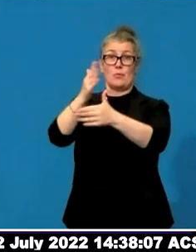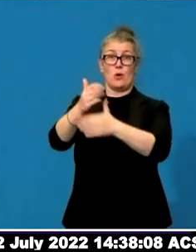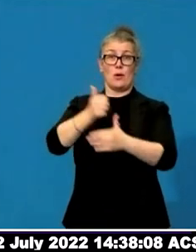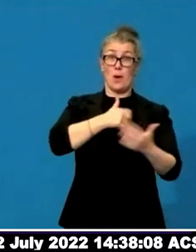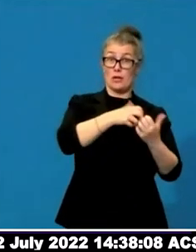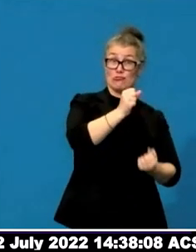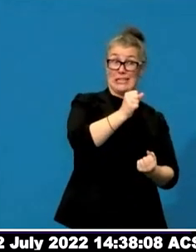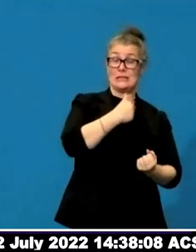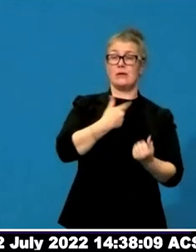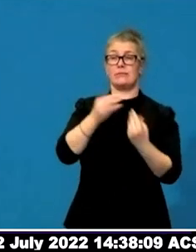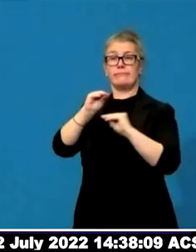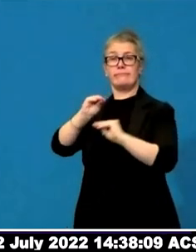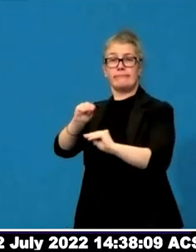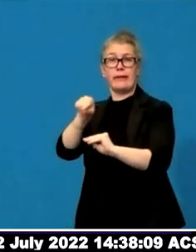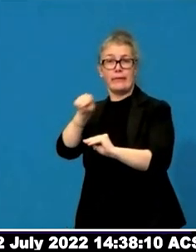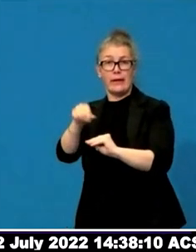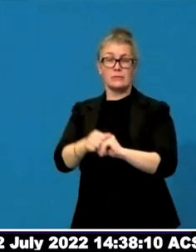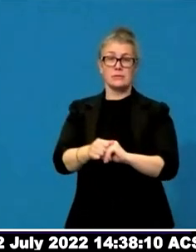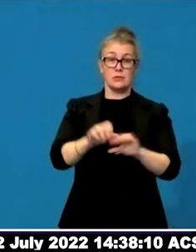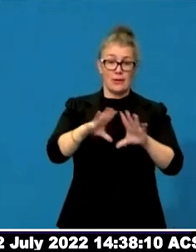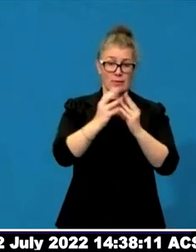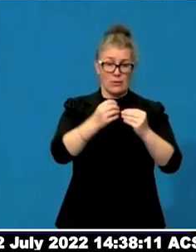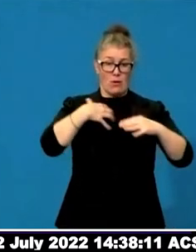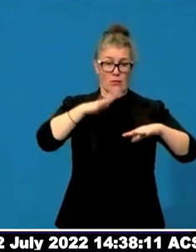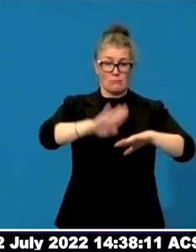was based around myself and my history.